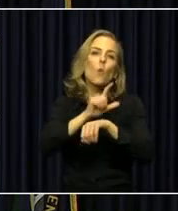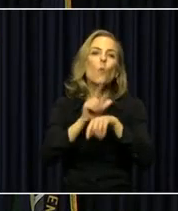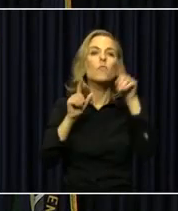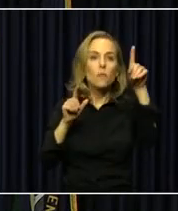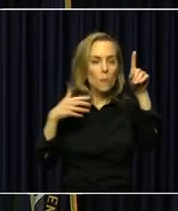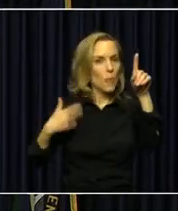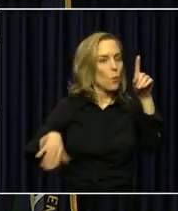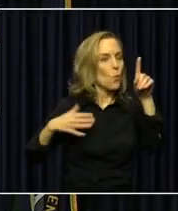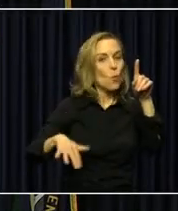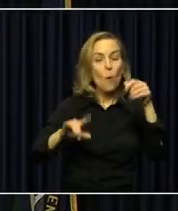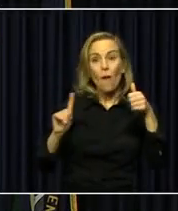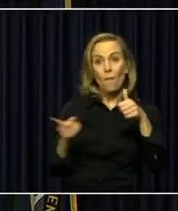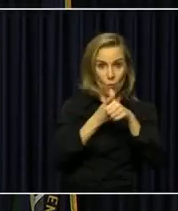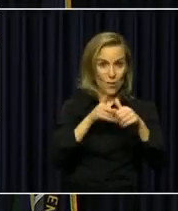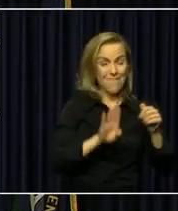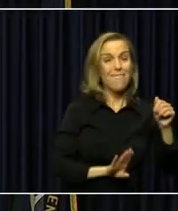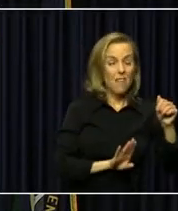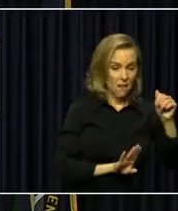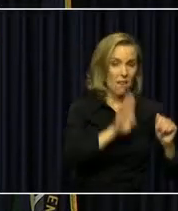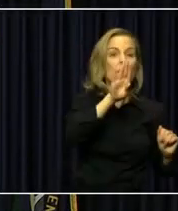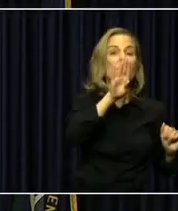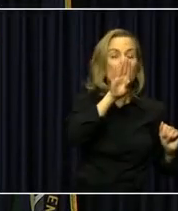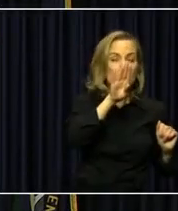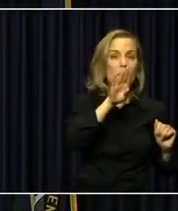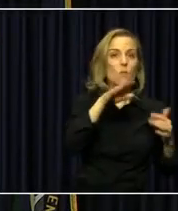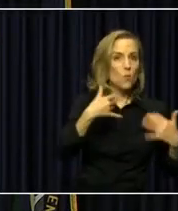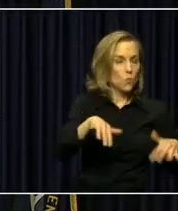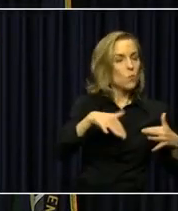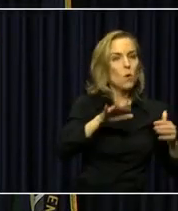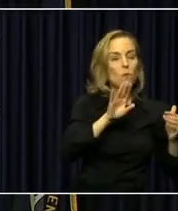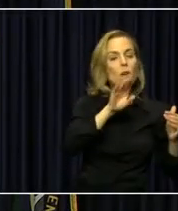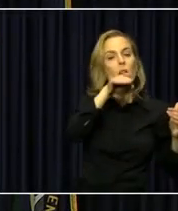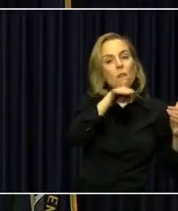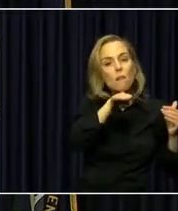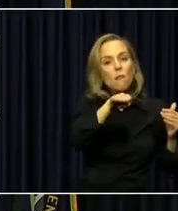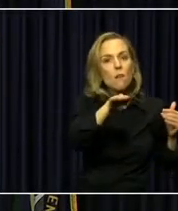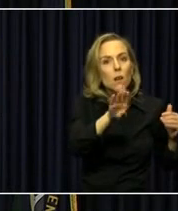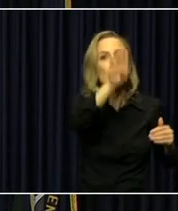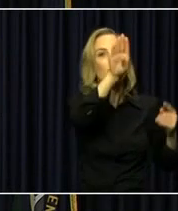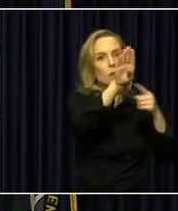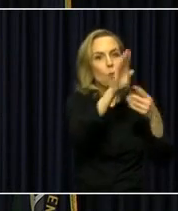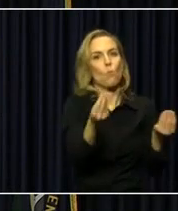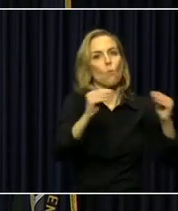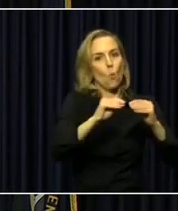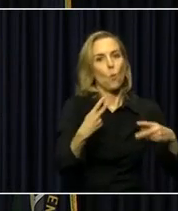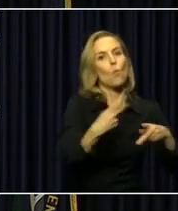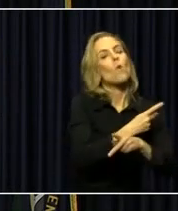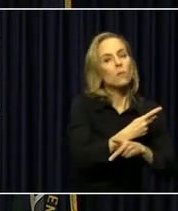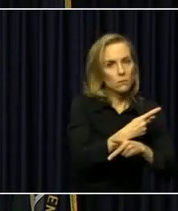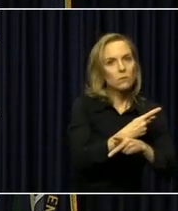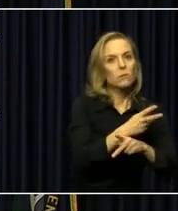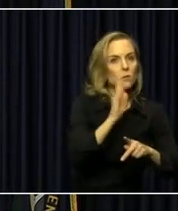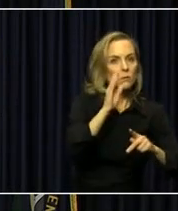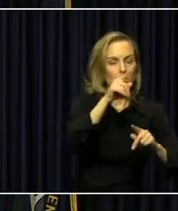OUR FIGHT EVERY NIGHT, EVERY MORNING TO MAKE SURE WE DO WHAT IT TAKES TO GET THROUGH THIS.